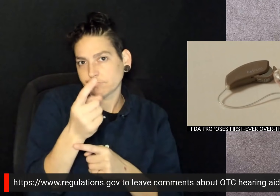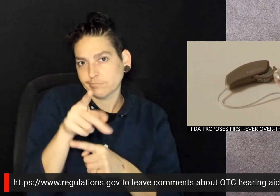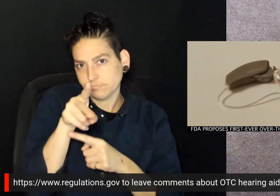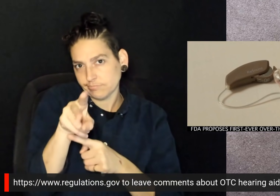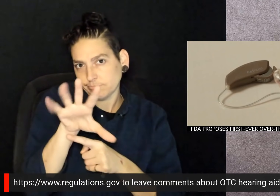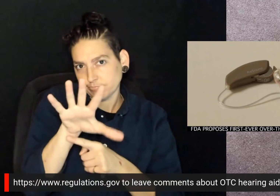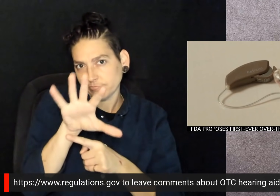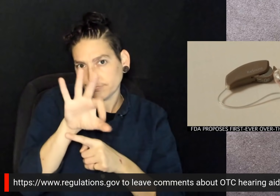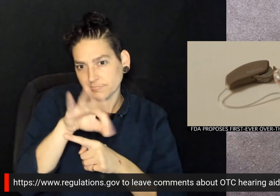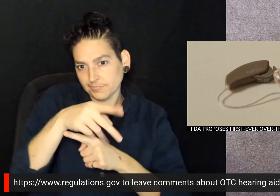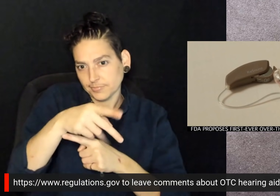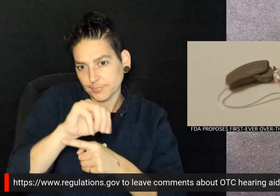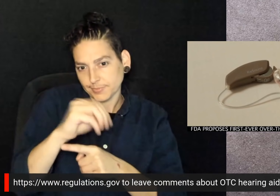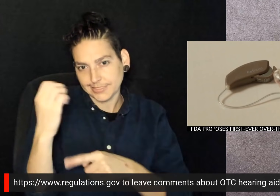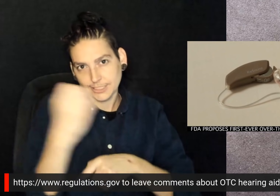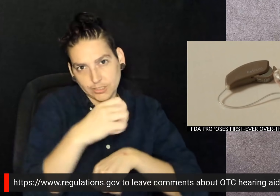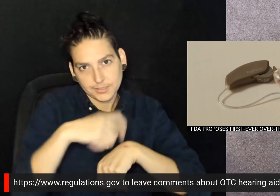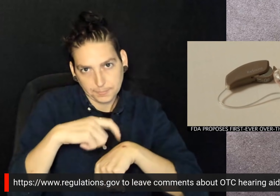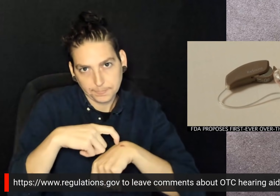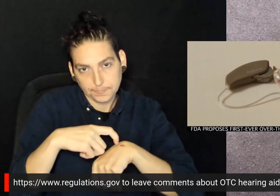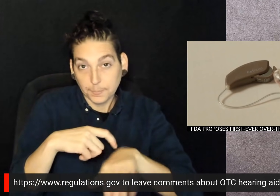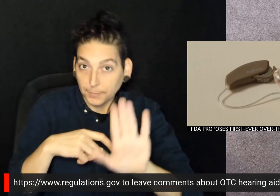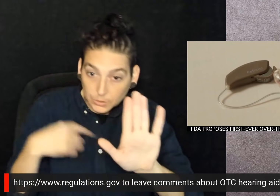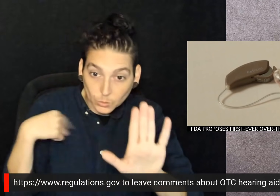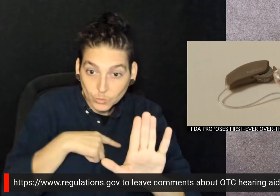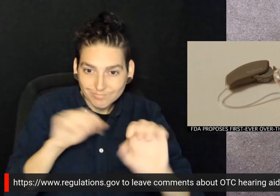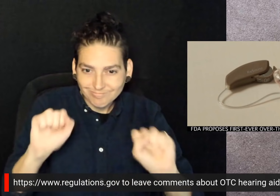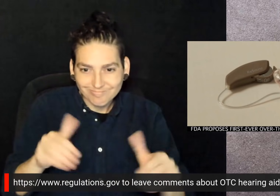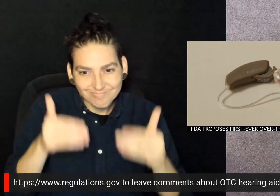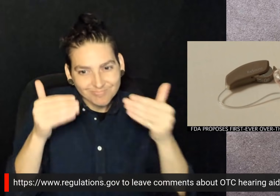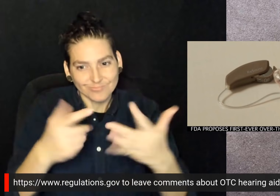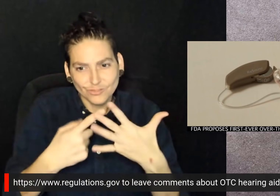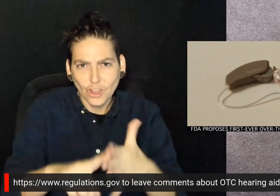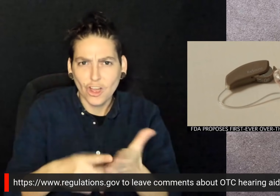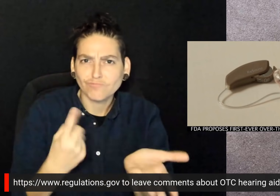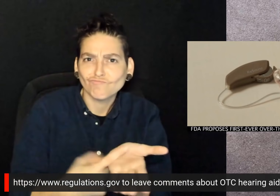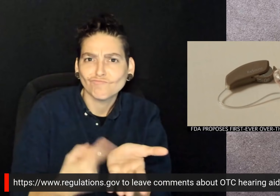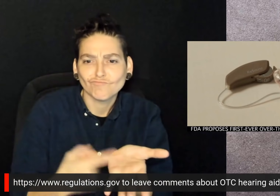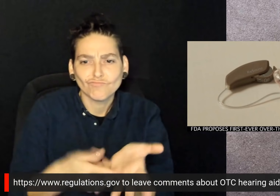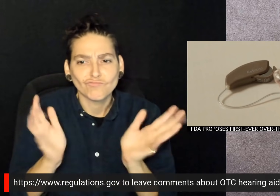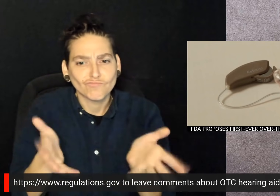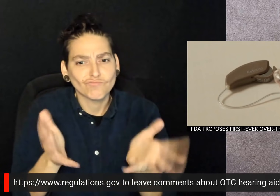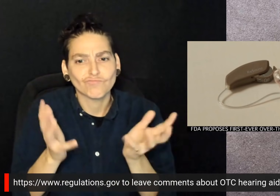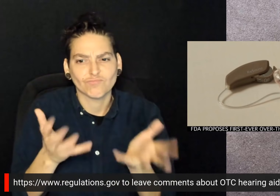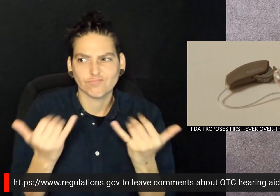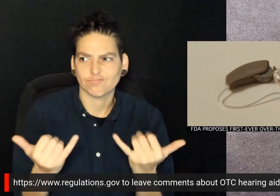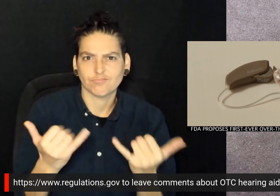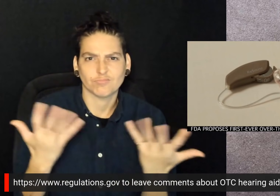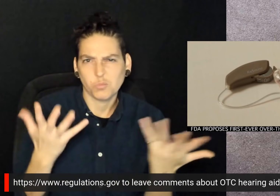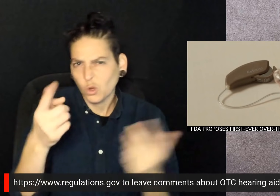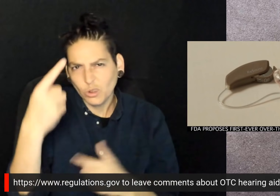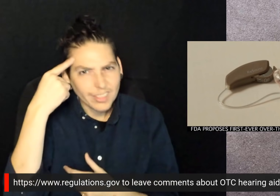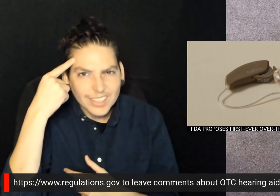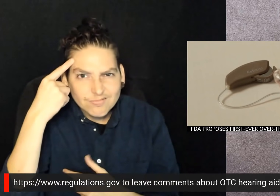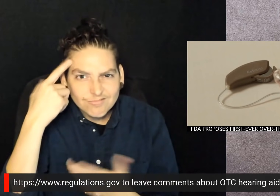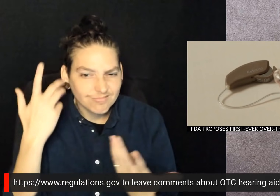2022 with the time cut off at 11:59 PM Eastern time but we can start the conversation now